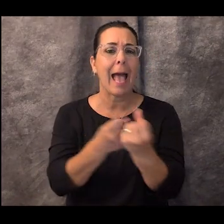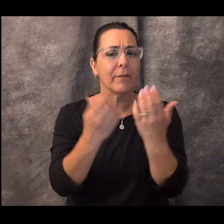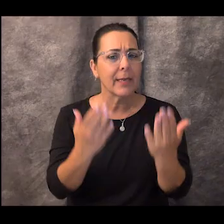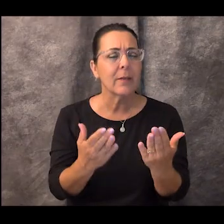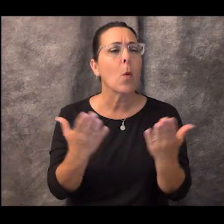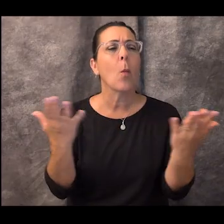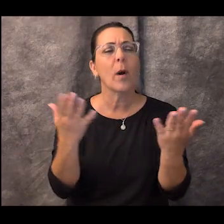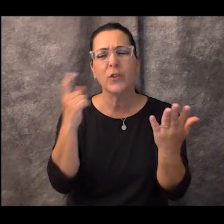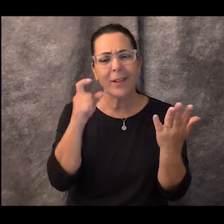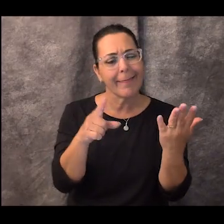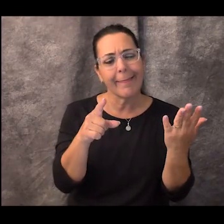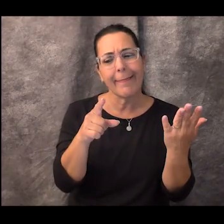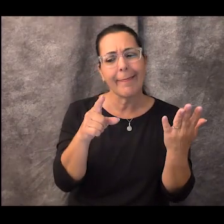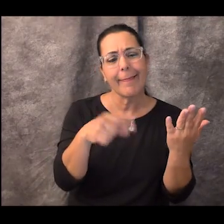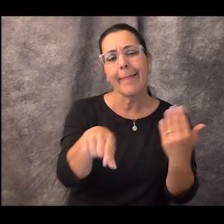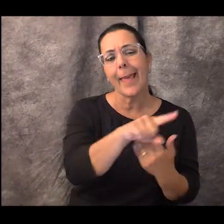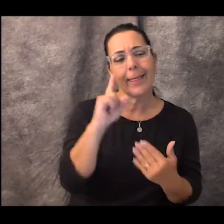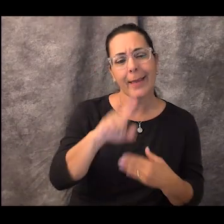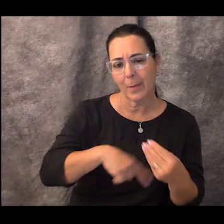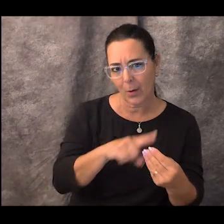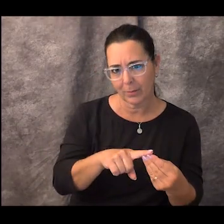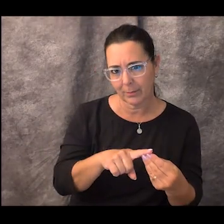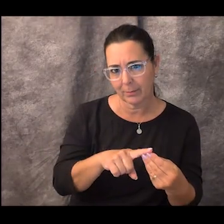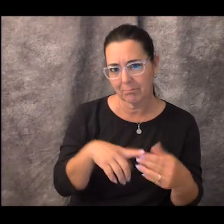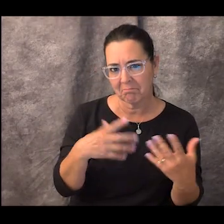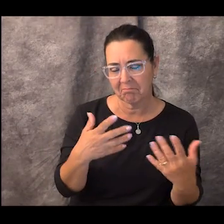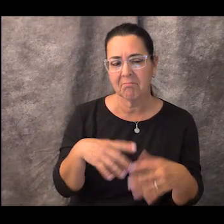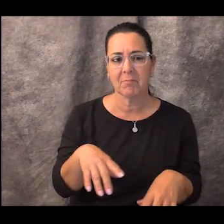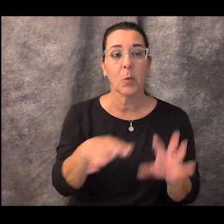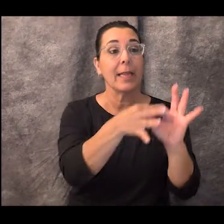based on what you've seen in other states talk that you've seen around the country?